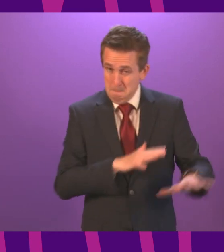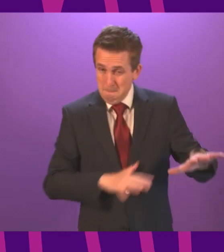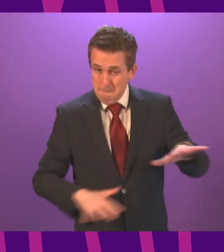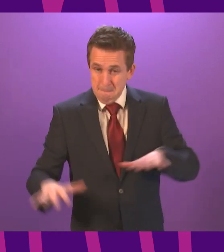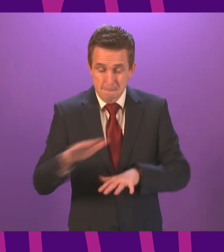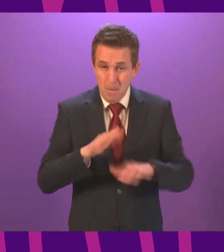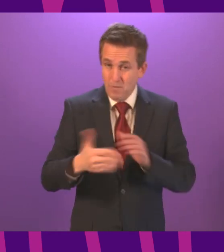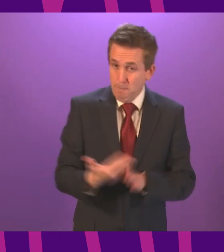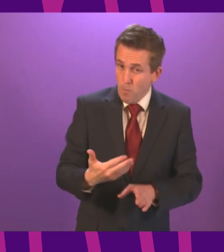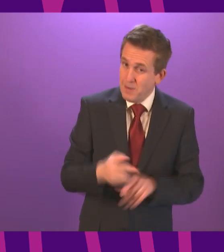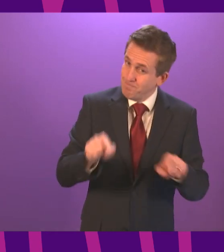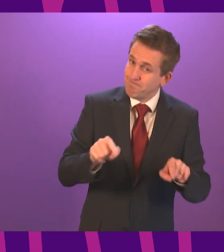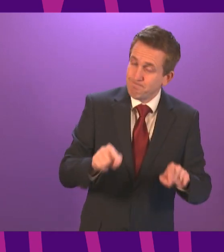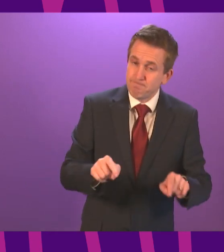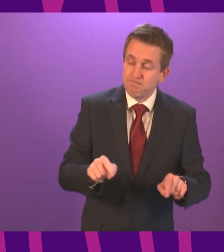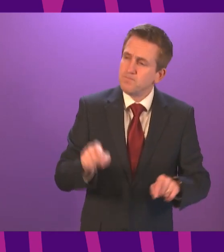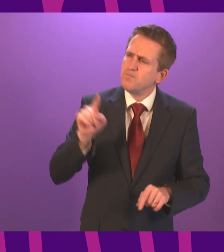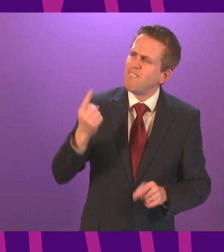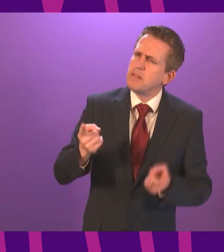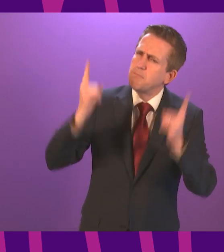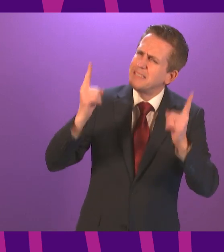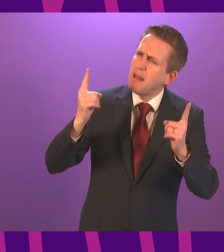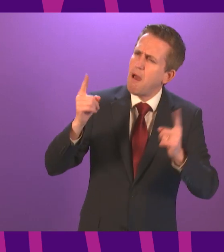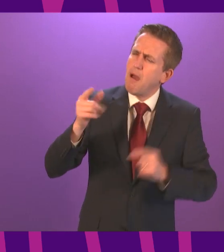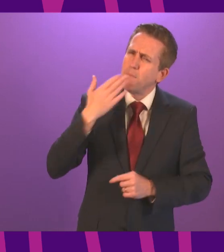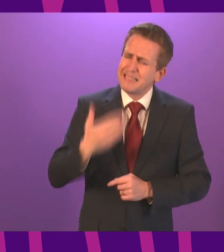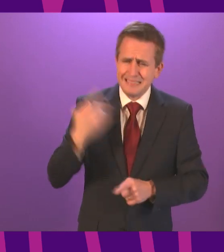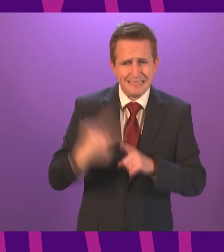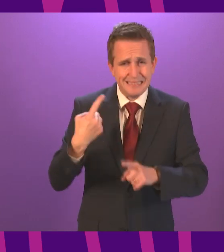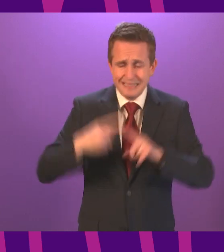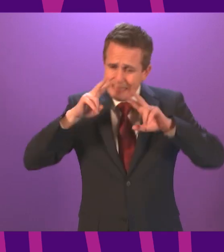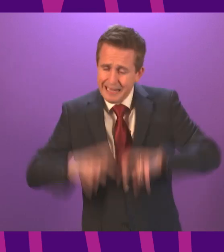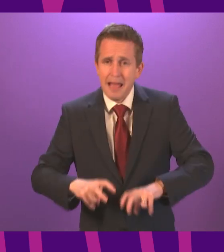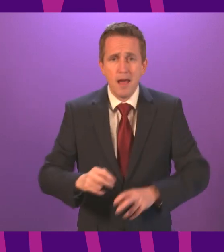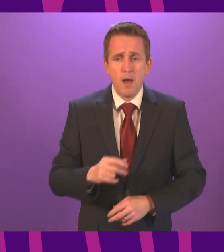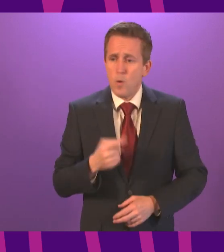an early analysis of who has lost income in the past eight months?